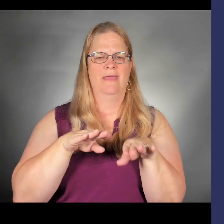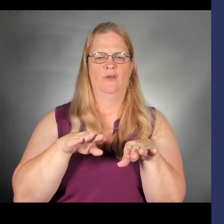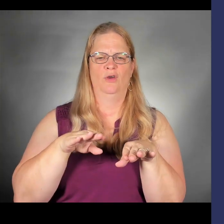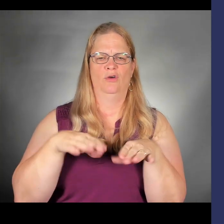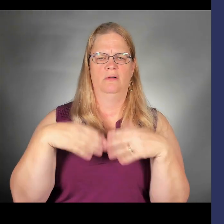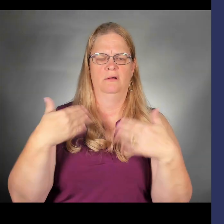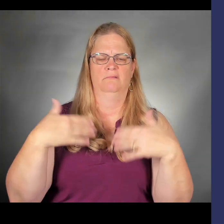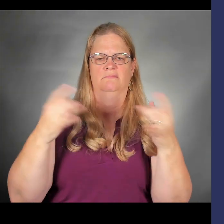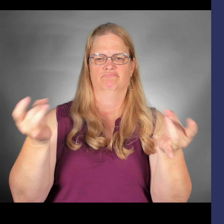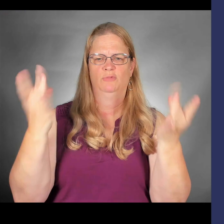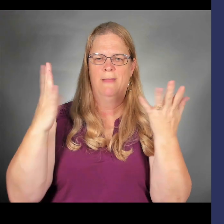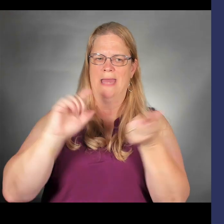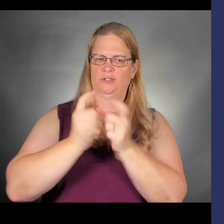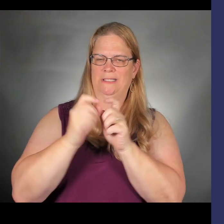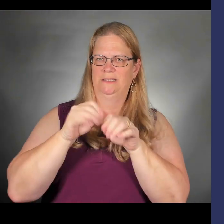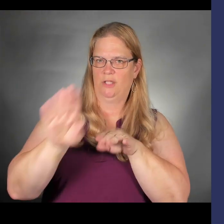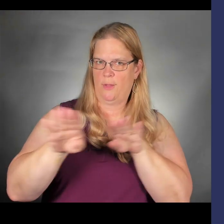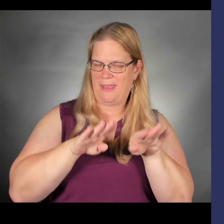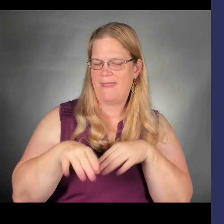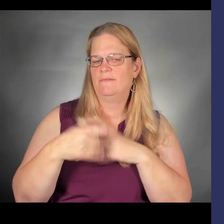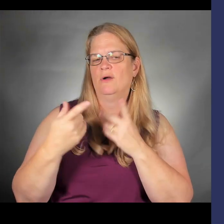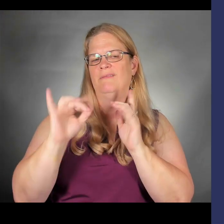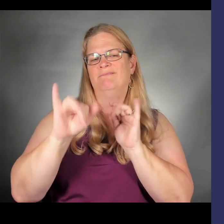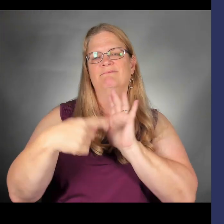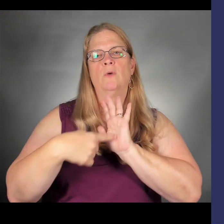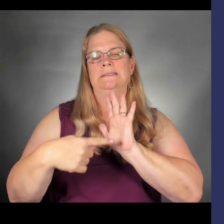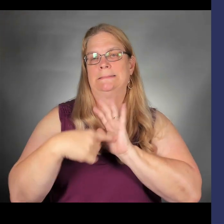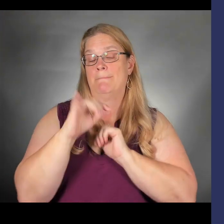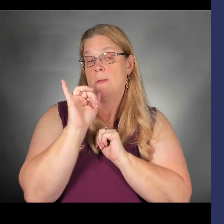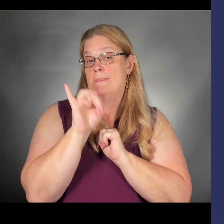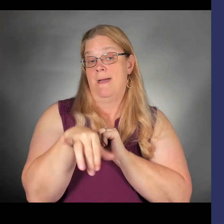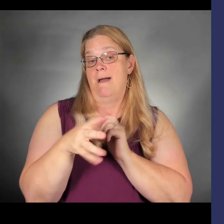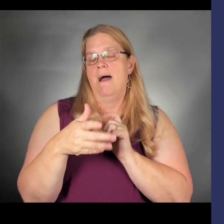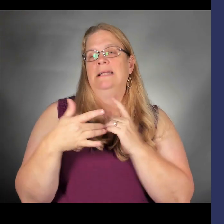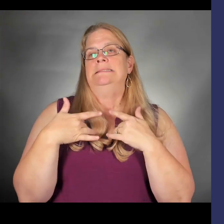Out of character behavior or dramatic changes in their behavior. For example,